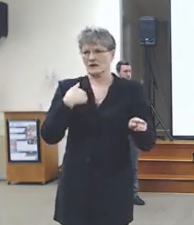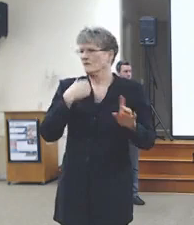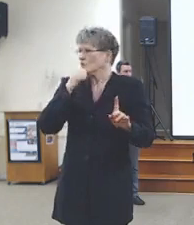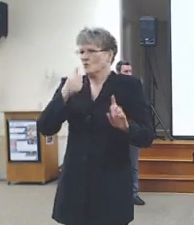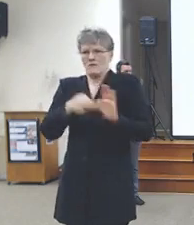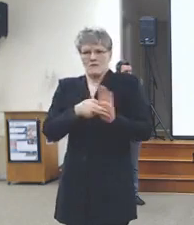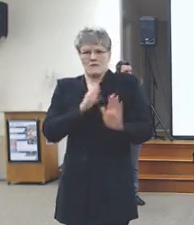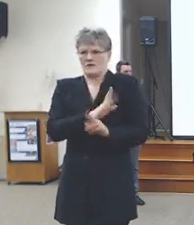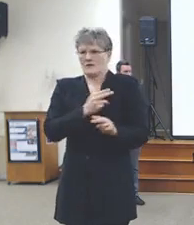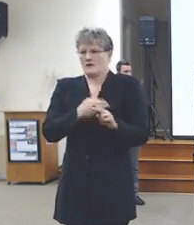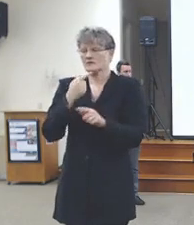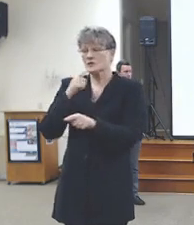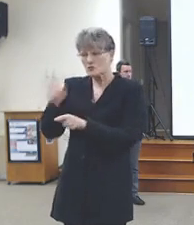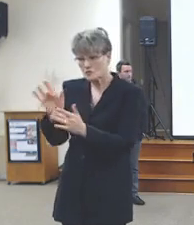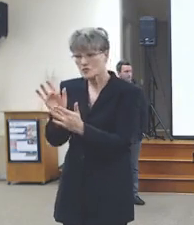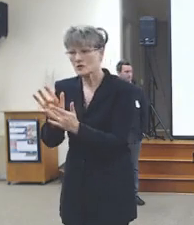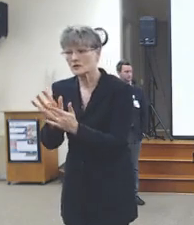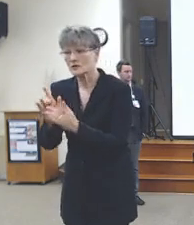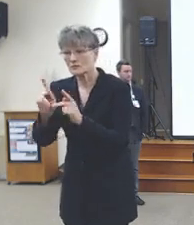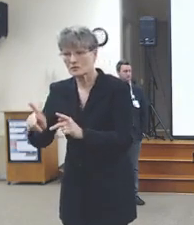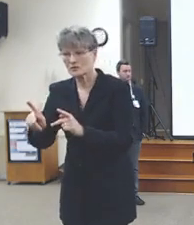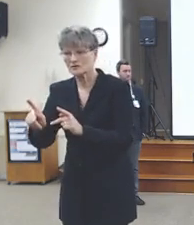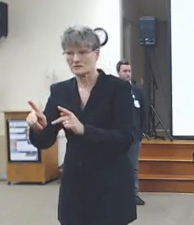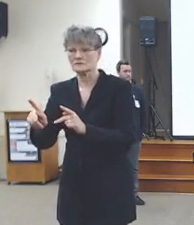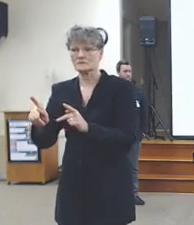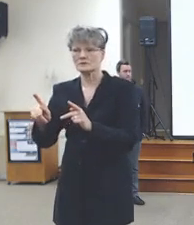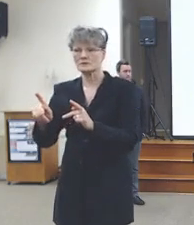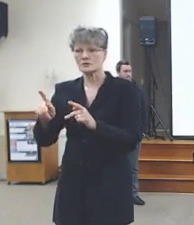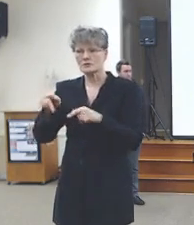who that was because they called and told me," but we do not identify the